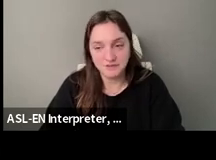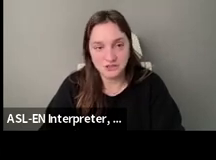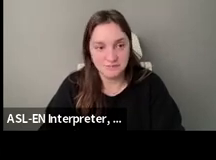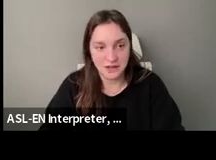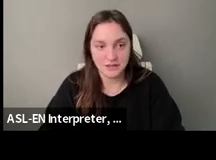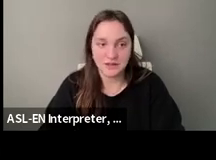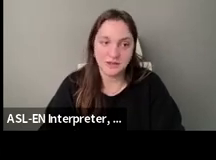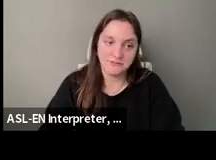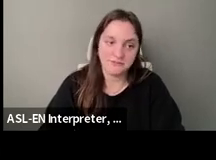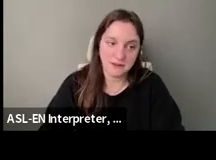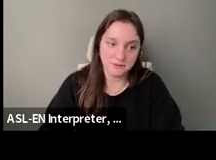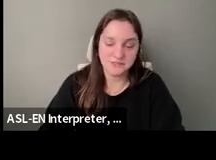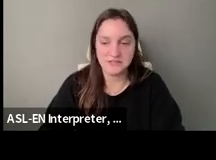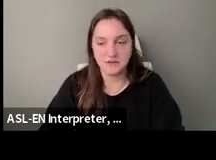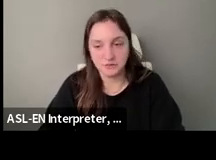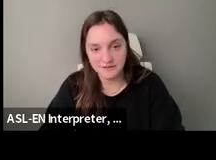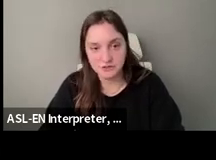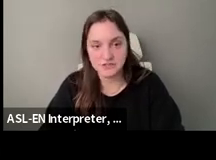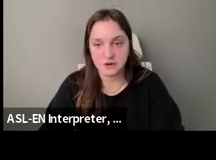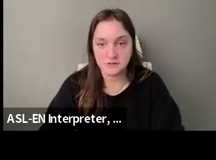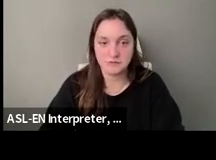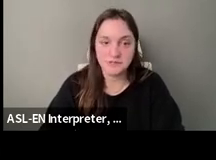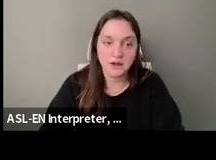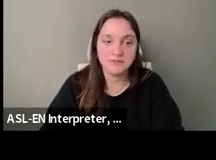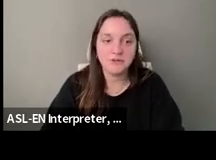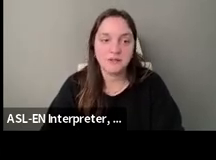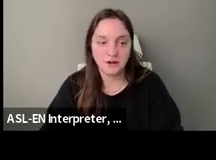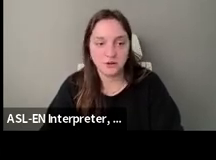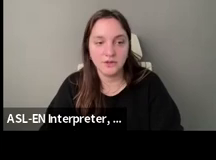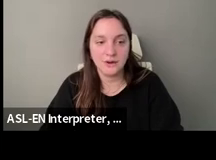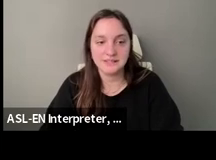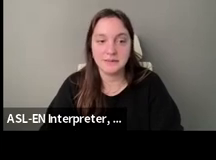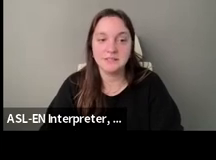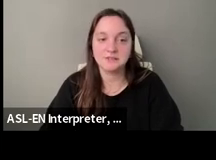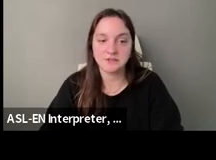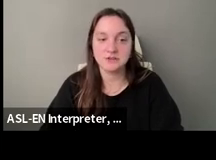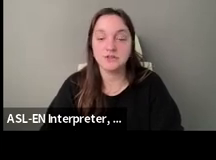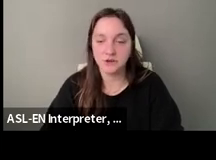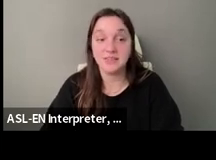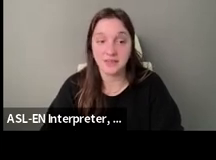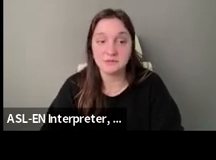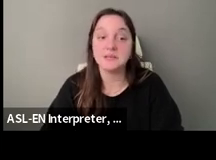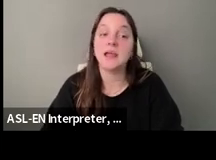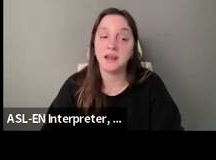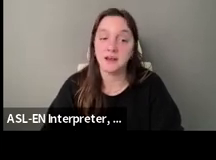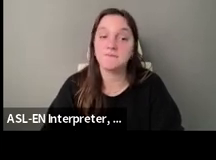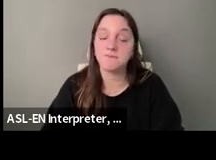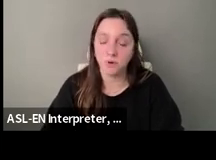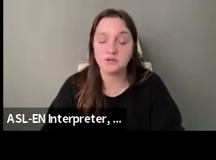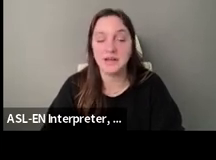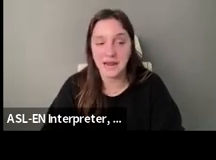the refugees are also deaf that are in the U.S., that means there's 138,480 deaf refugees